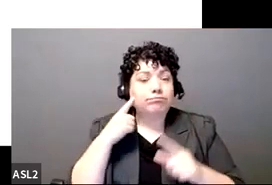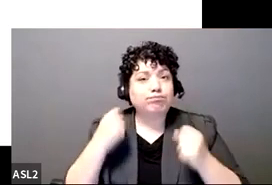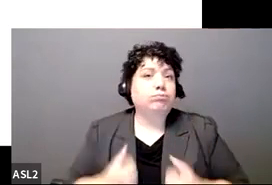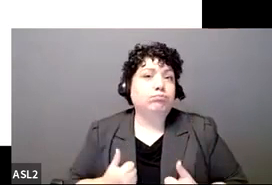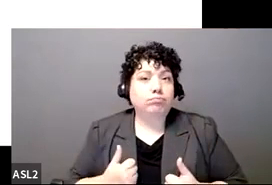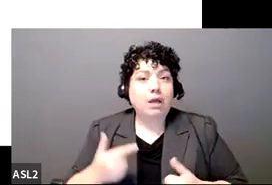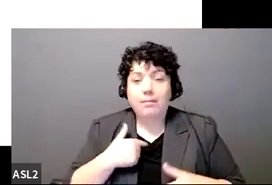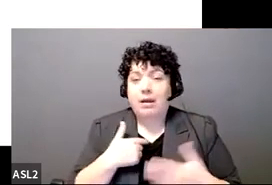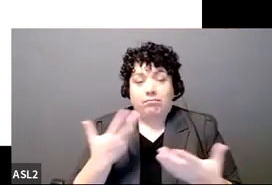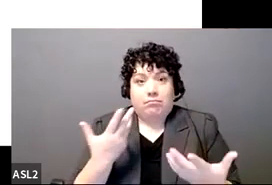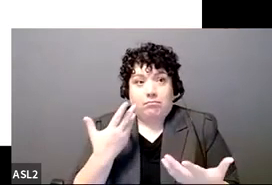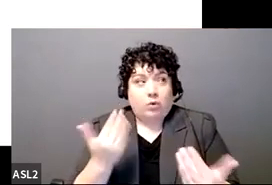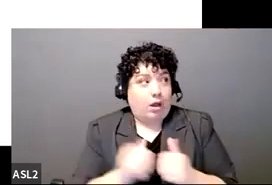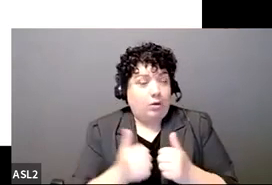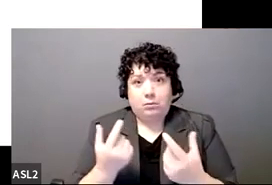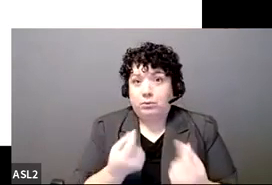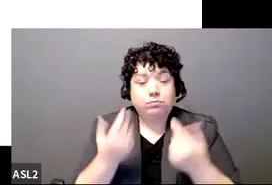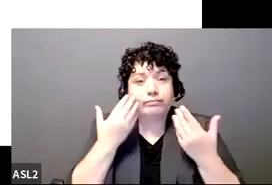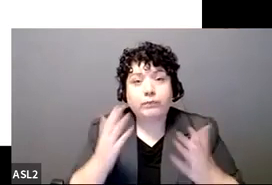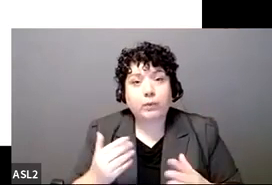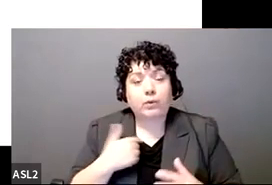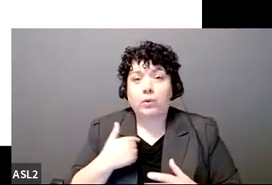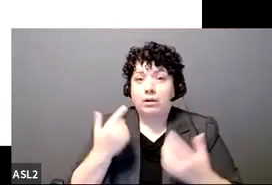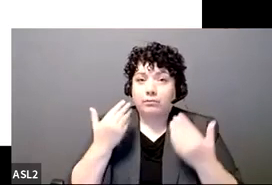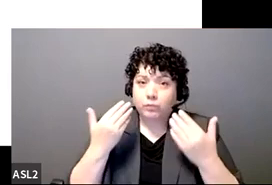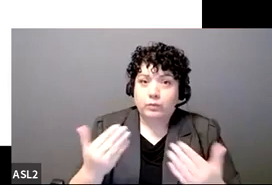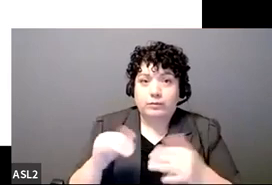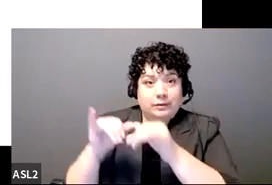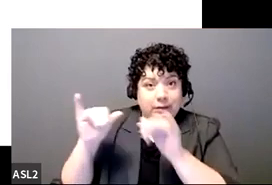so while I was navigating the system I started this company and